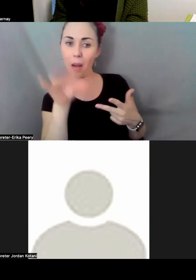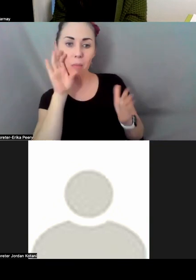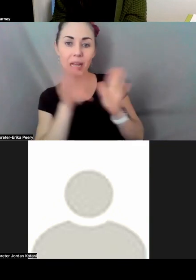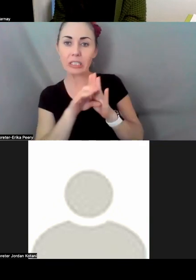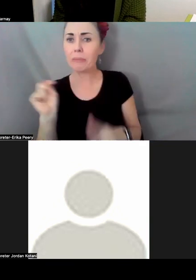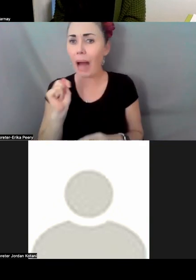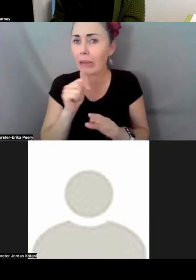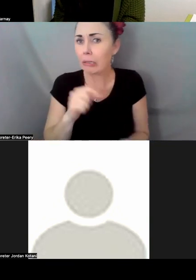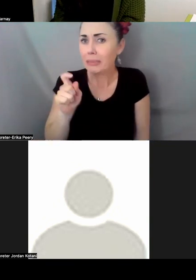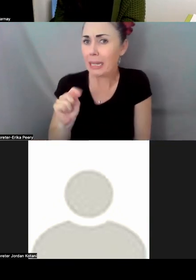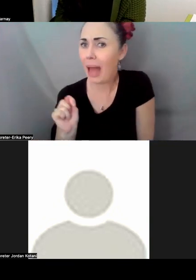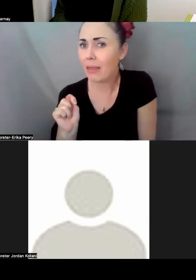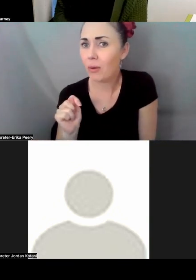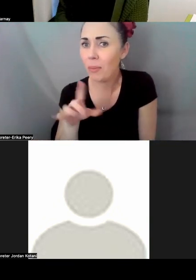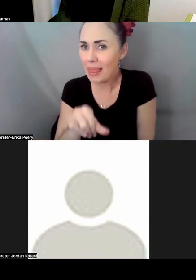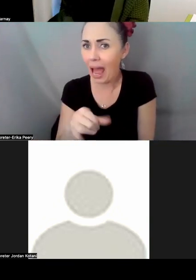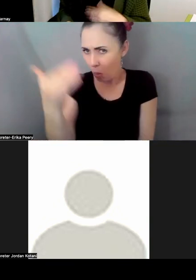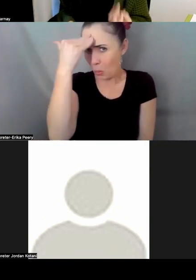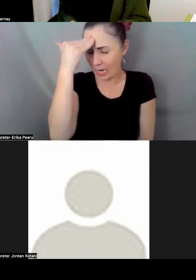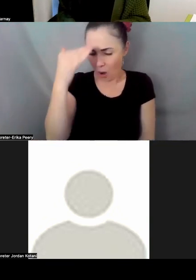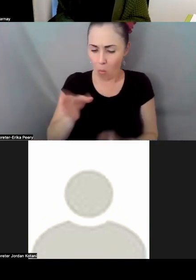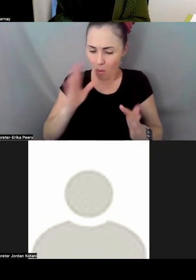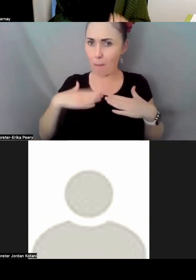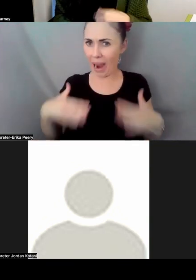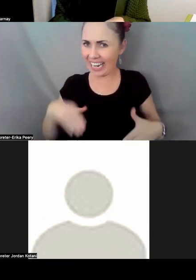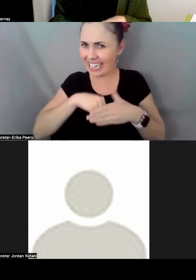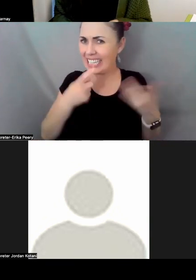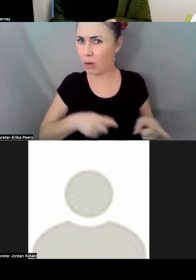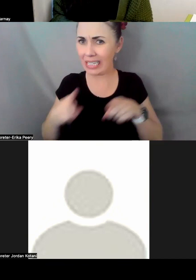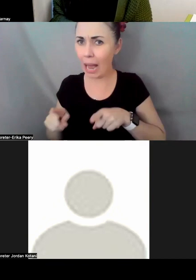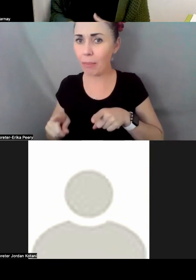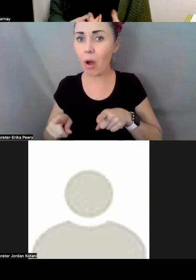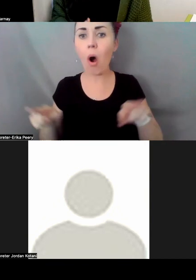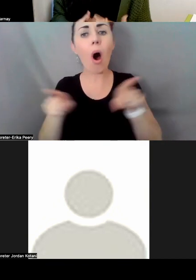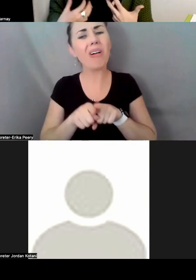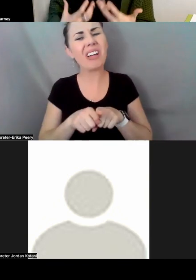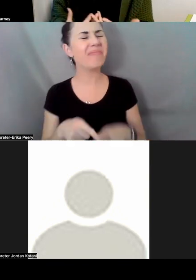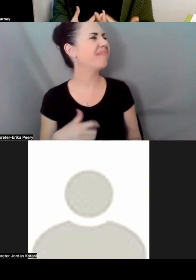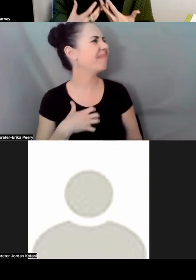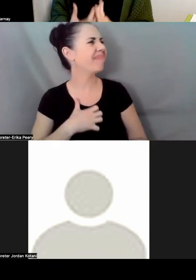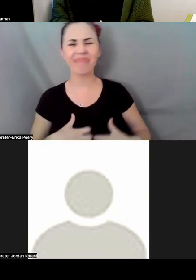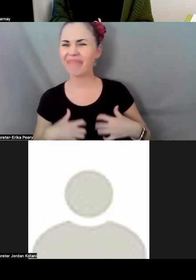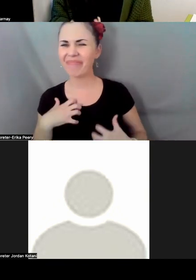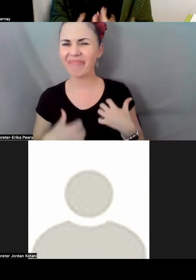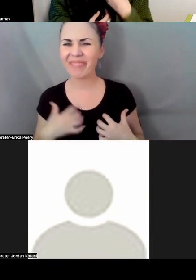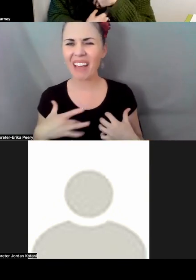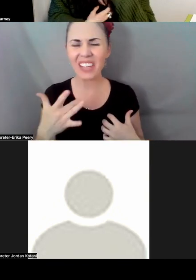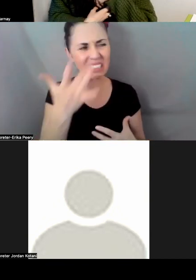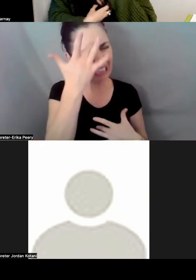bathroom. Not feeling well. I don't feel well. I'm sick. I have a headache. All of that happens